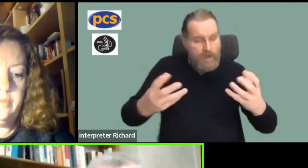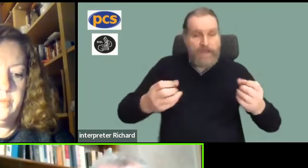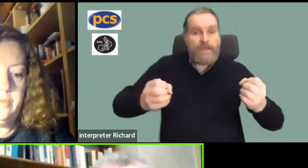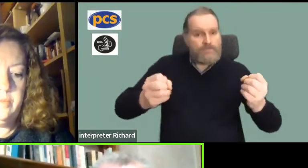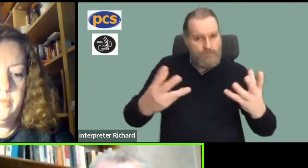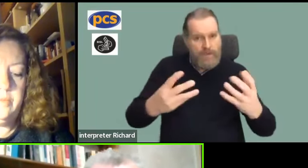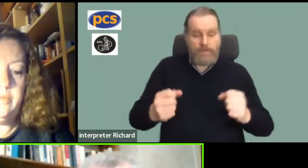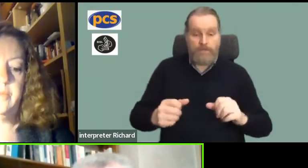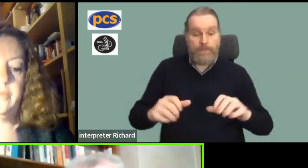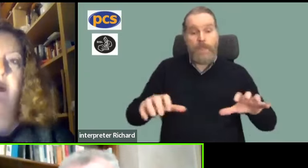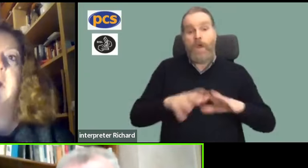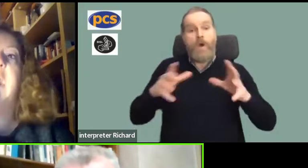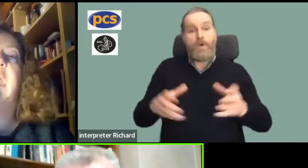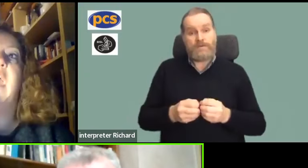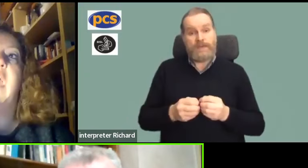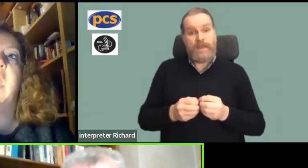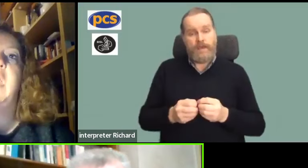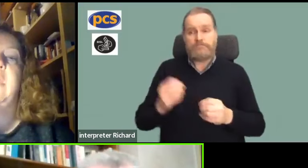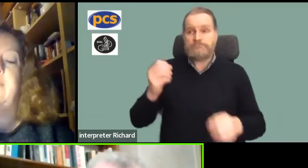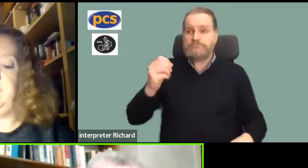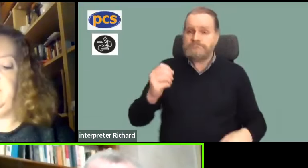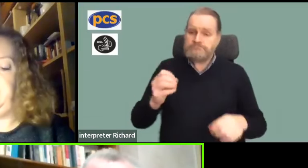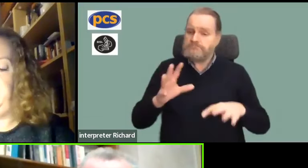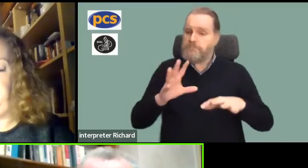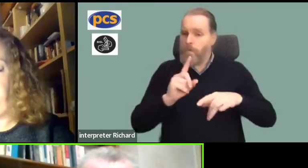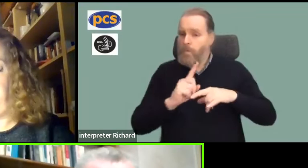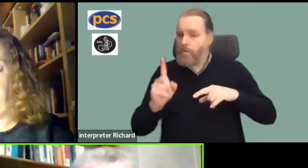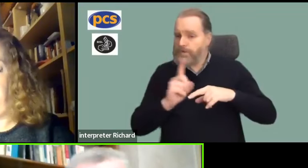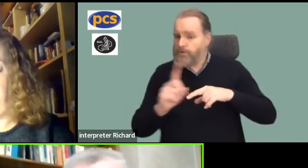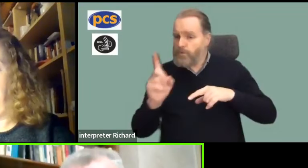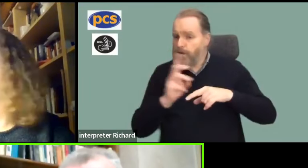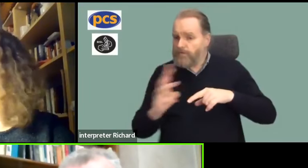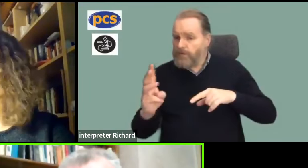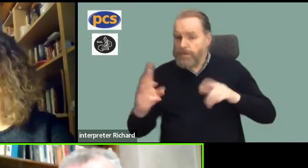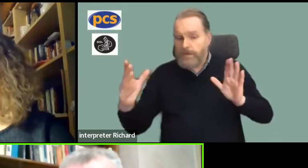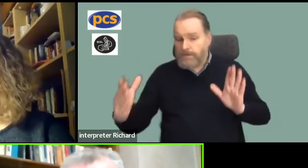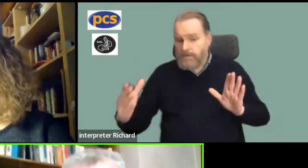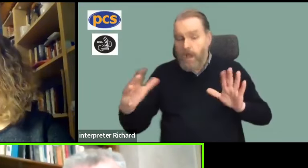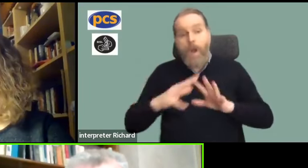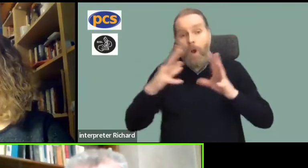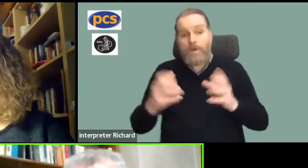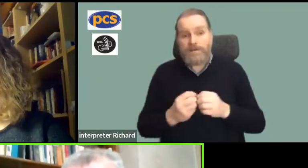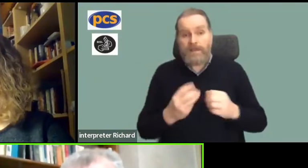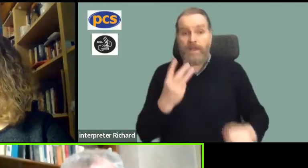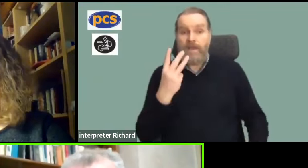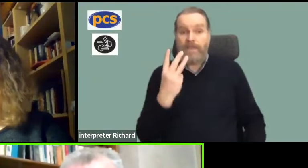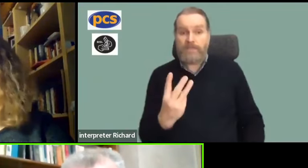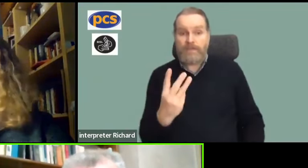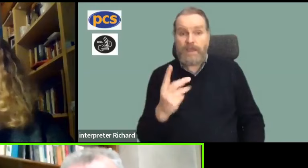And we have made the point that there may be 3,000 there may be 3,000 members in the first field few weeks taken few weeks taken action across 4